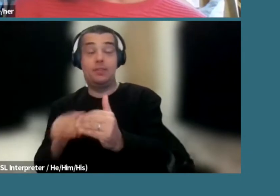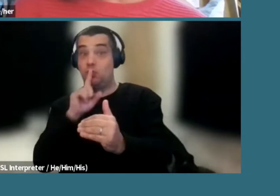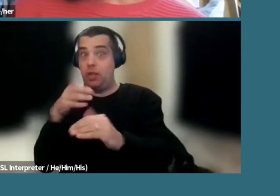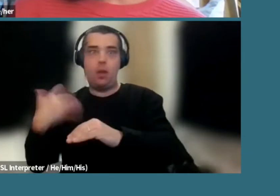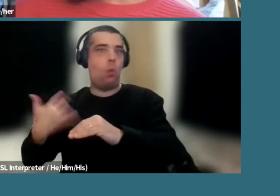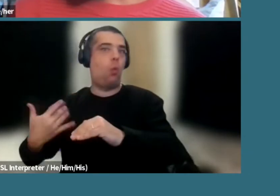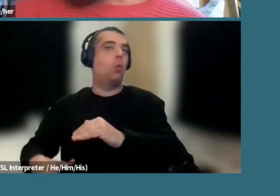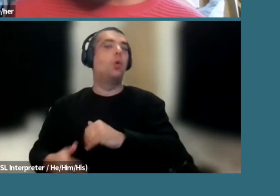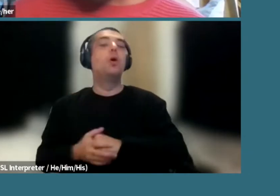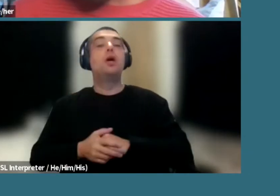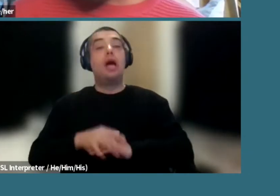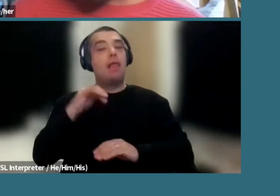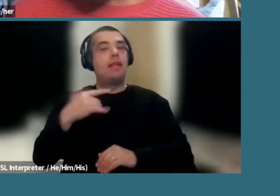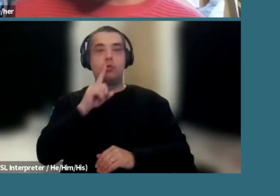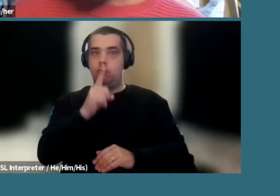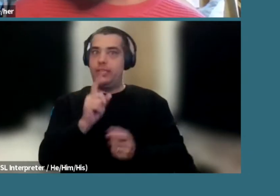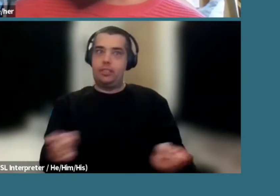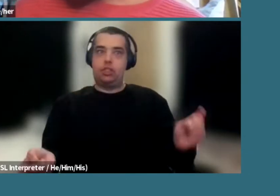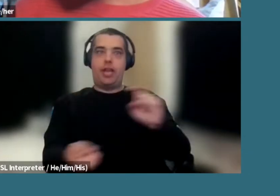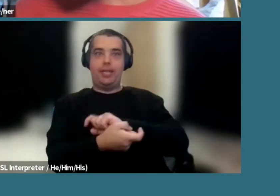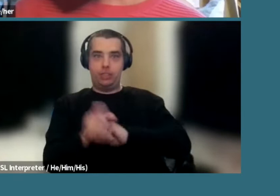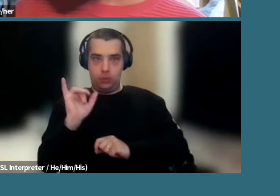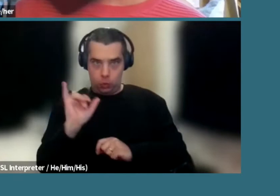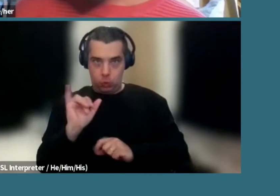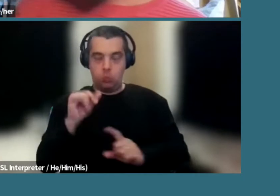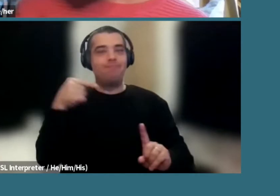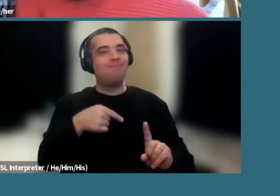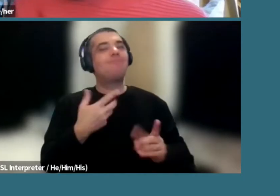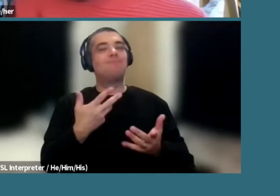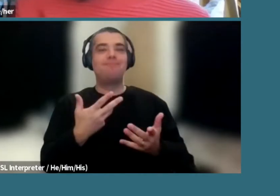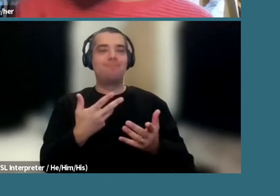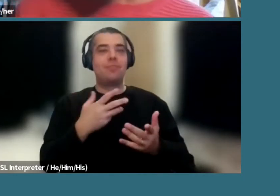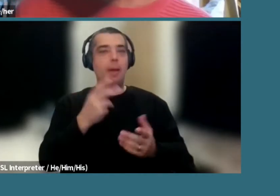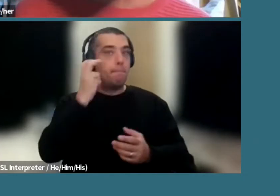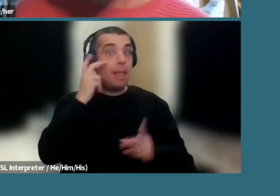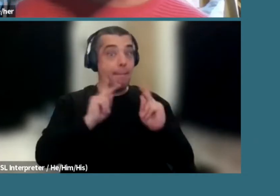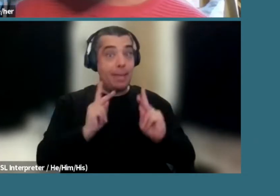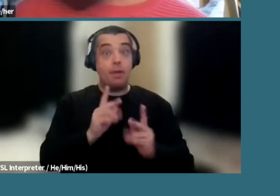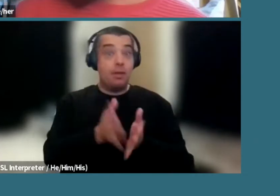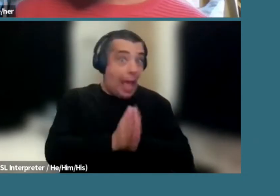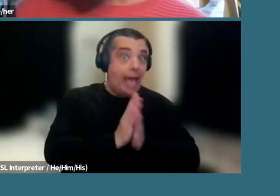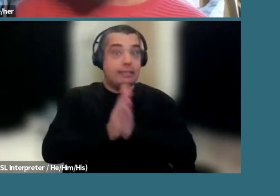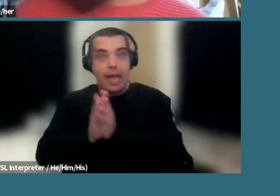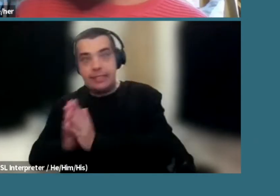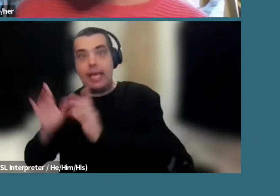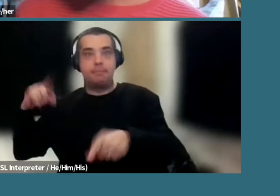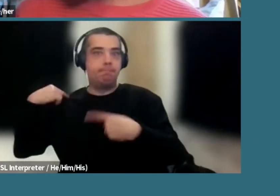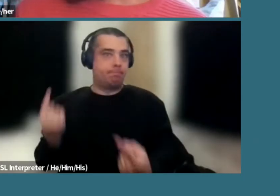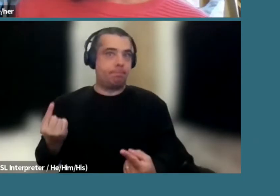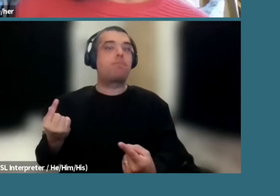And so that is changing as well because these are things that blind people have been asking for and there is the capacity to do it.